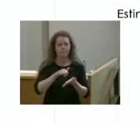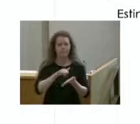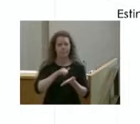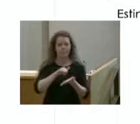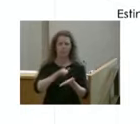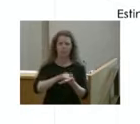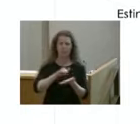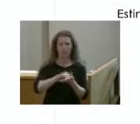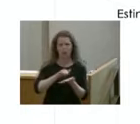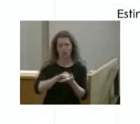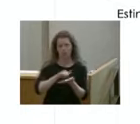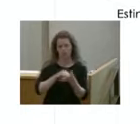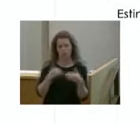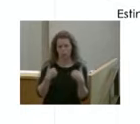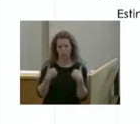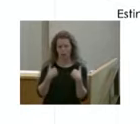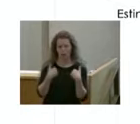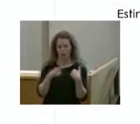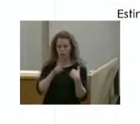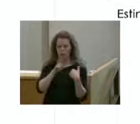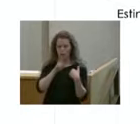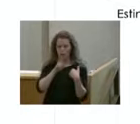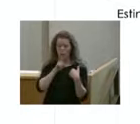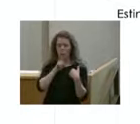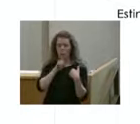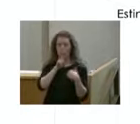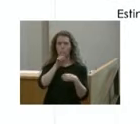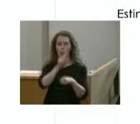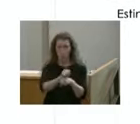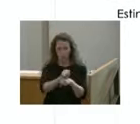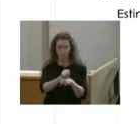containment strategy. And you know, we were talking before we got started about